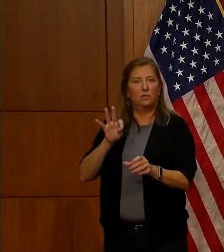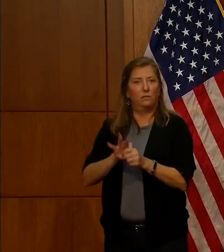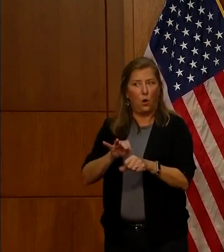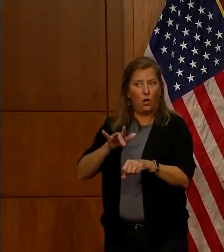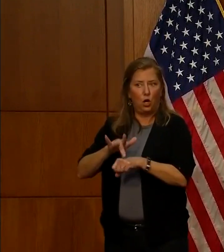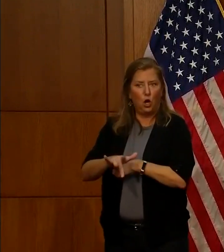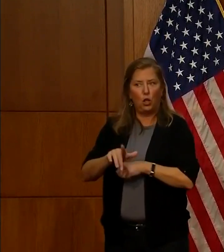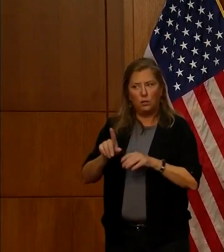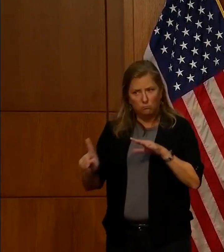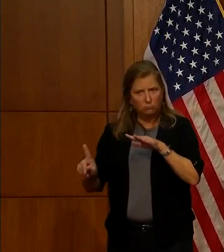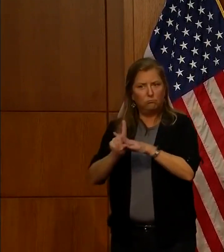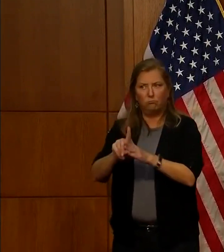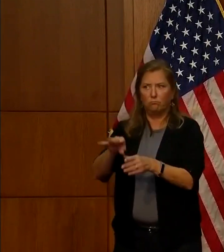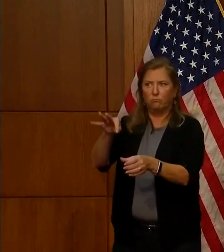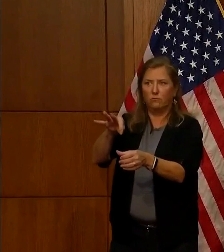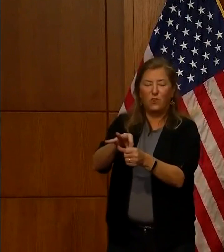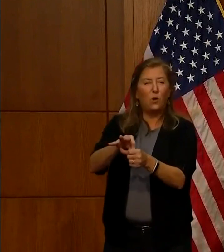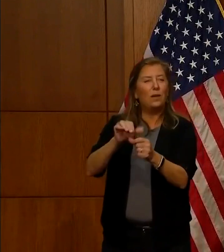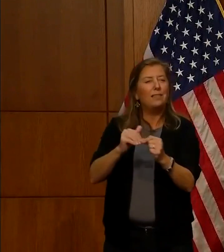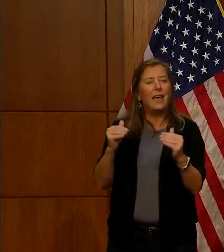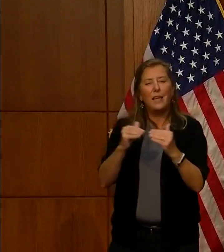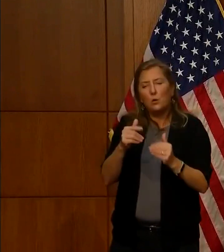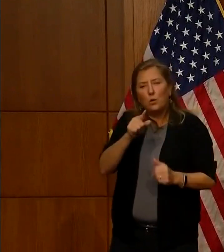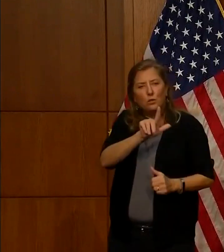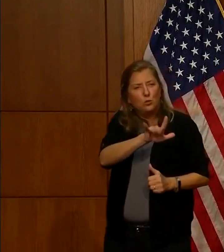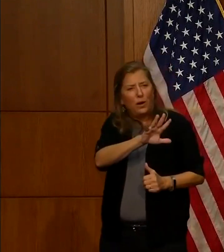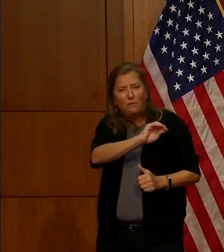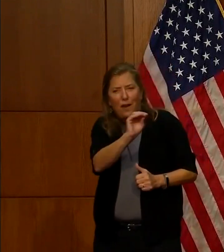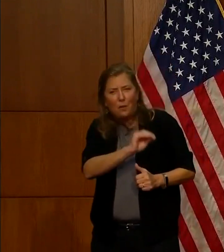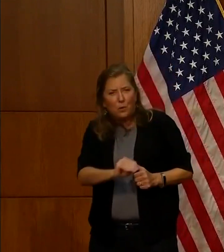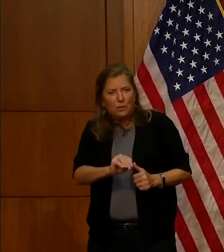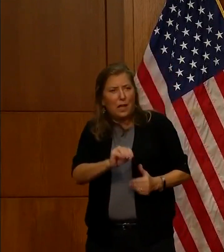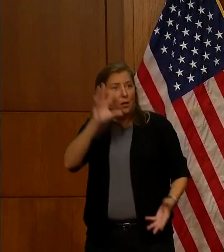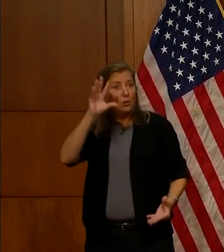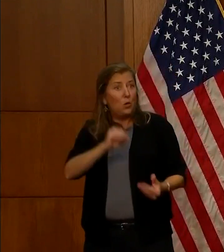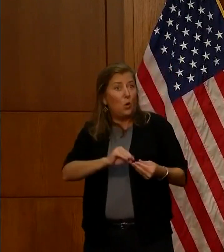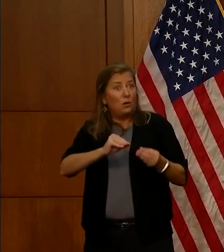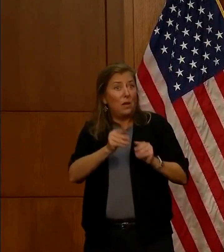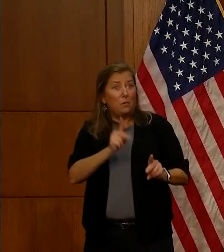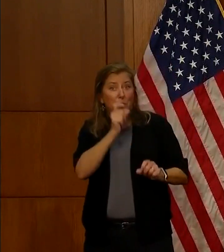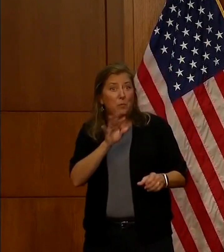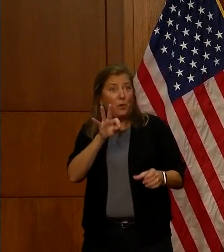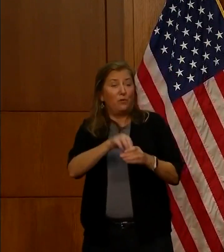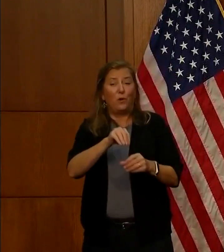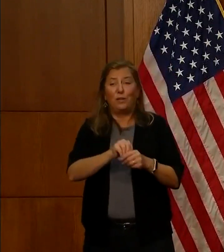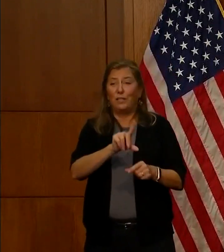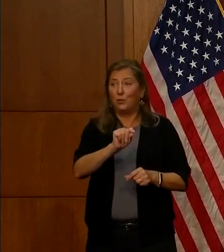HUNDRED AND FIFTY THOUSAND VIRGINIANS HAVE VOTED EARLY IN PERSON. THAT'S EQUAL TO ONE